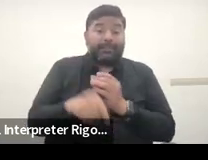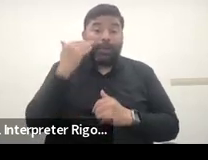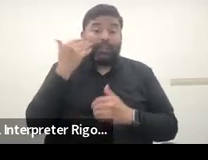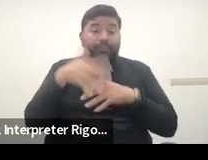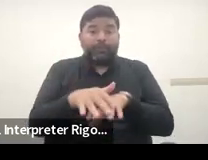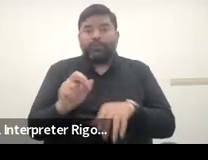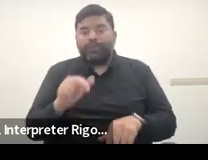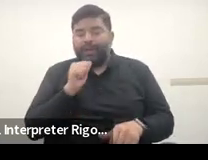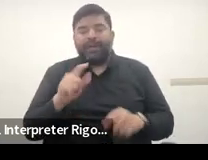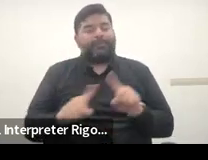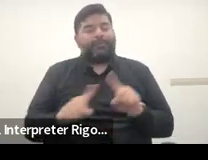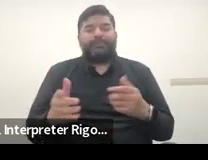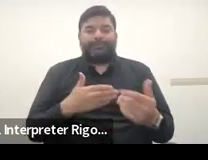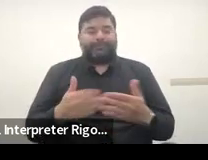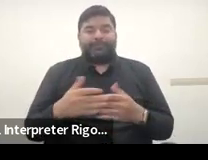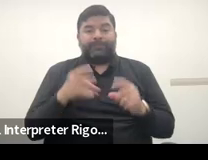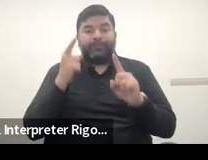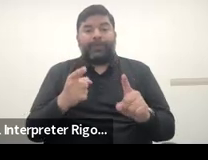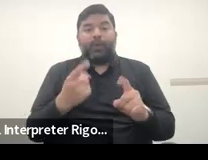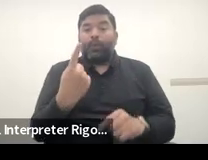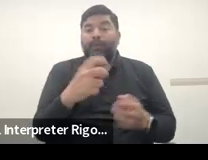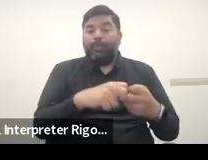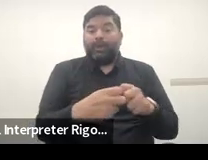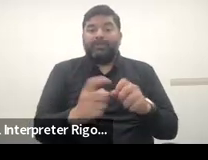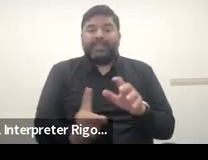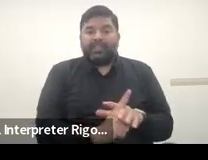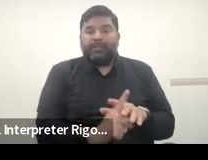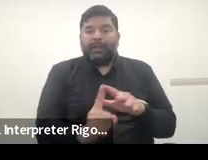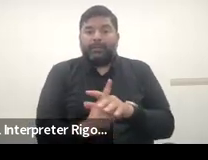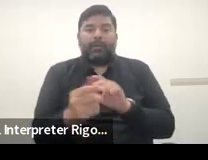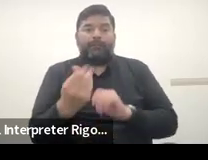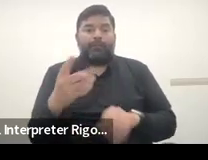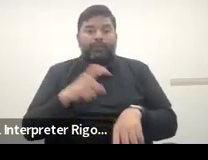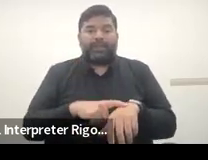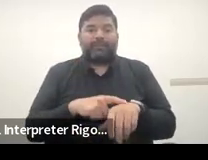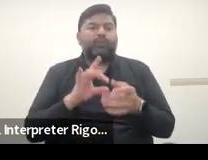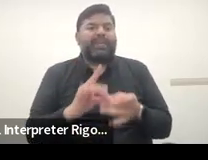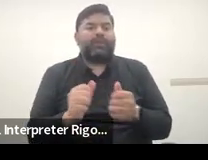one of the problems that has come up a couple times with regard to accent and dialect as well